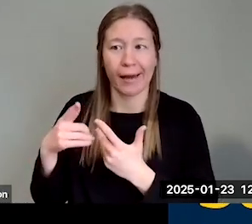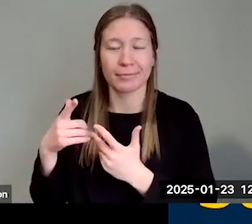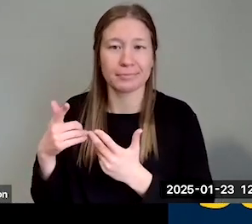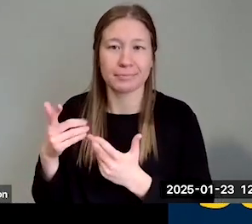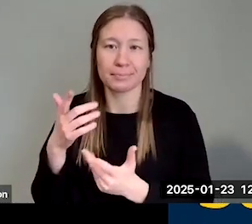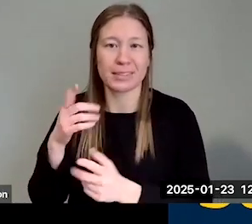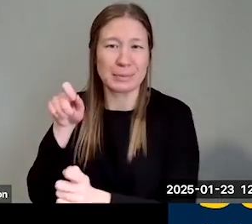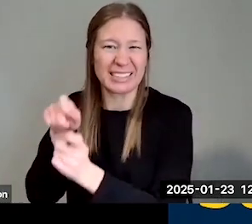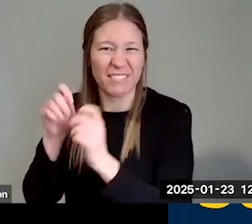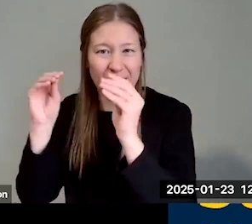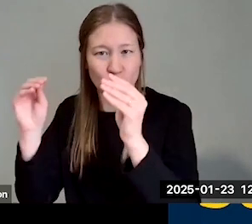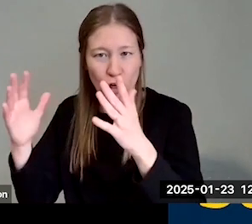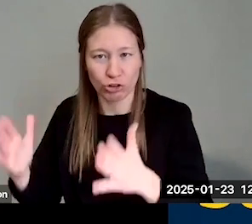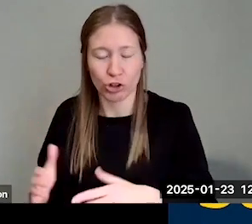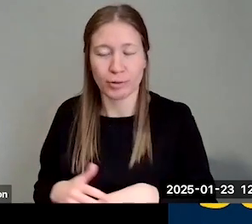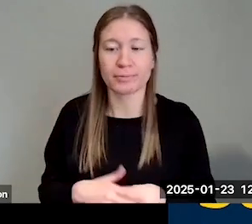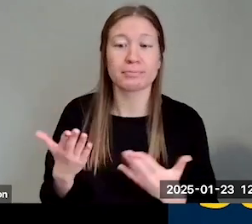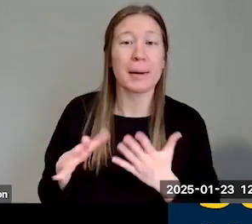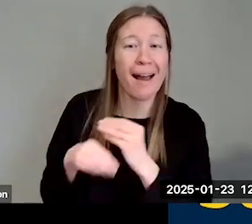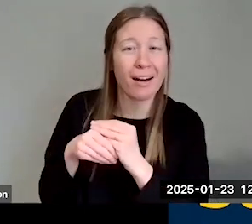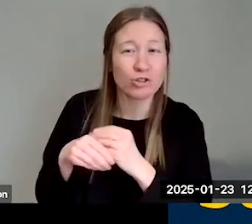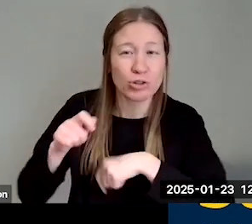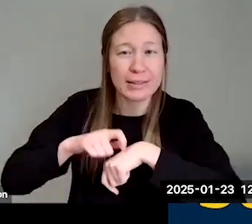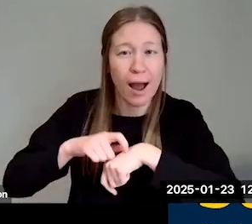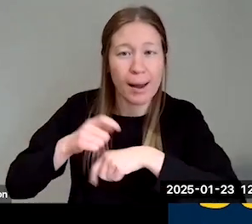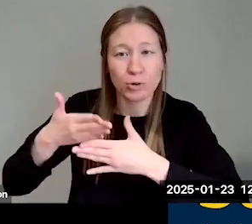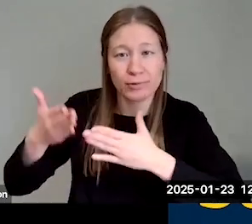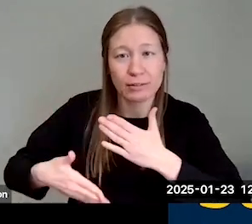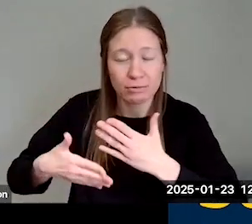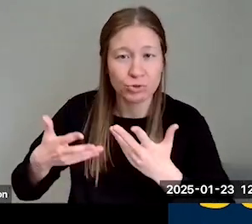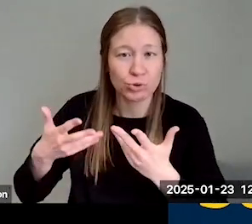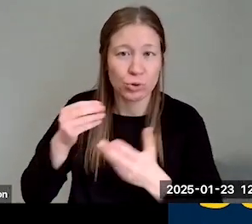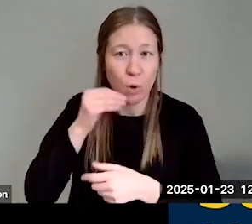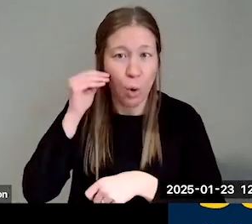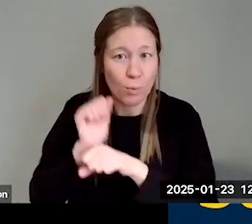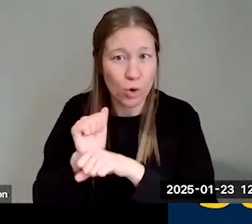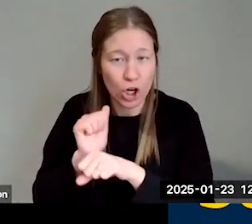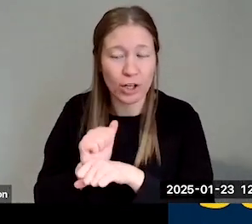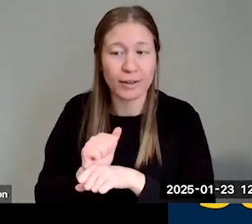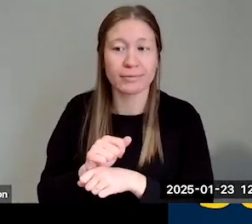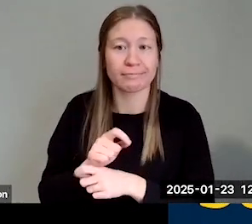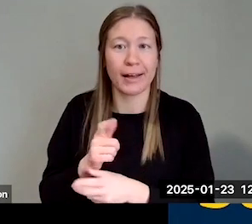additional time to complete homework when they are experiencing an exacerbation of symptoms,